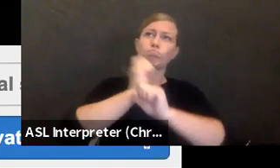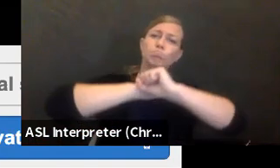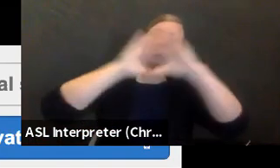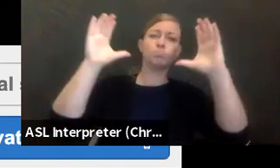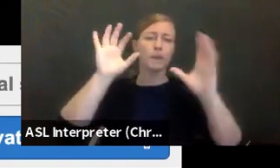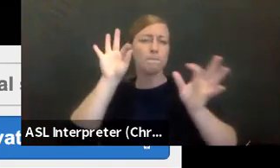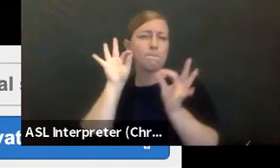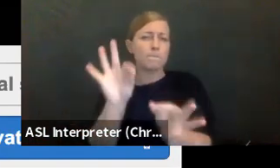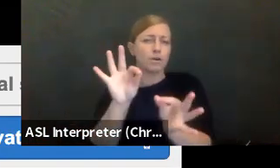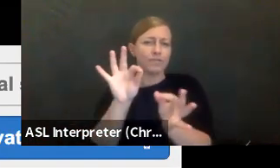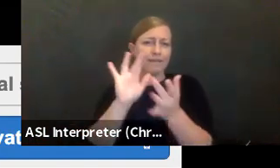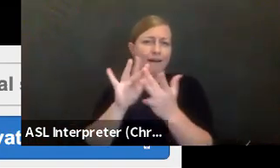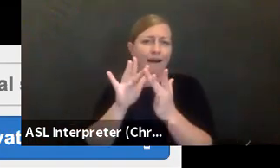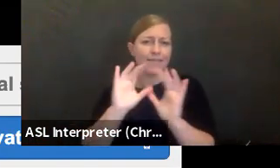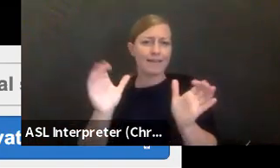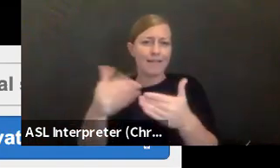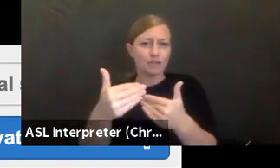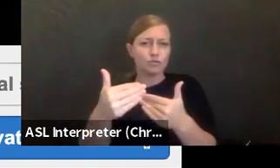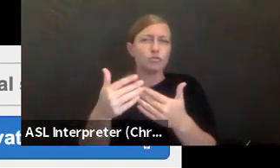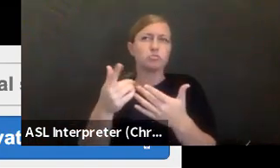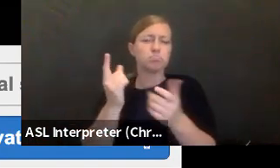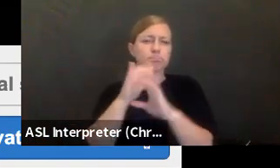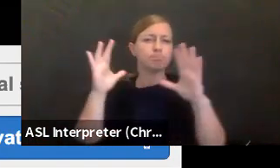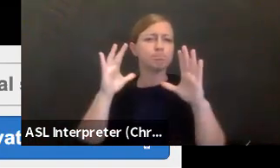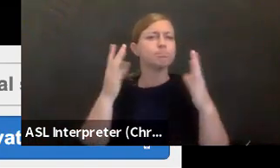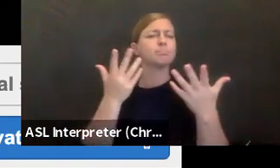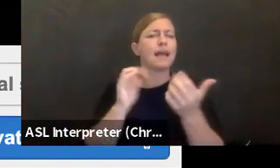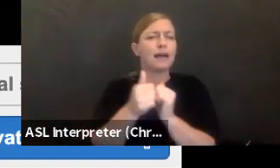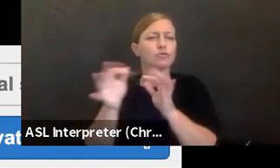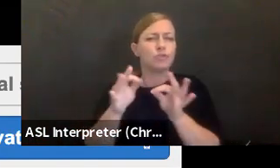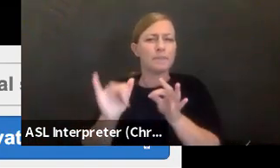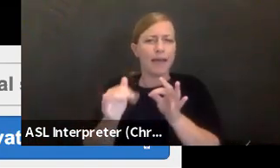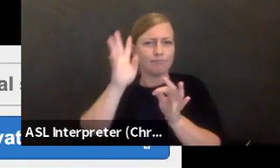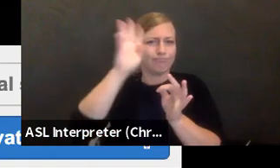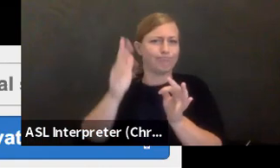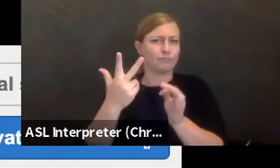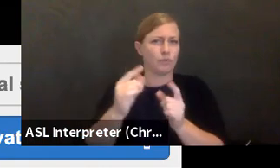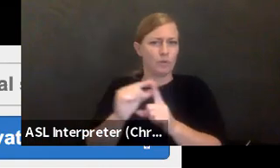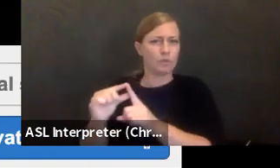three words that describe your ideal, remote learning classroom. It's Starting to pile in already.